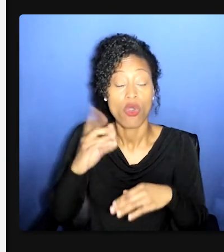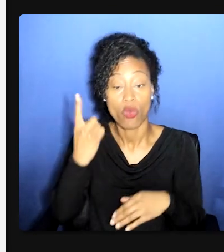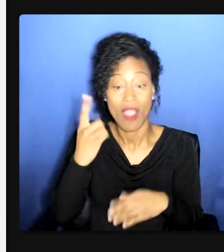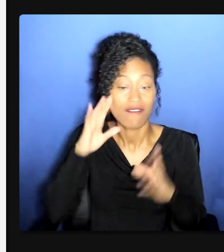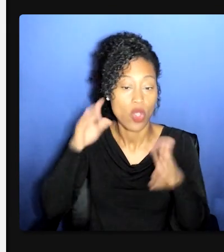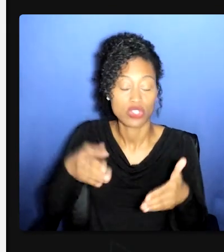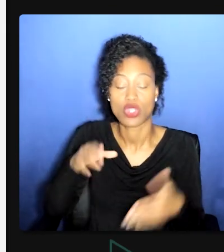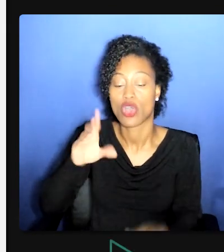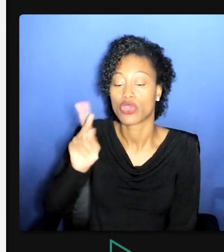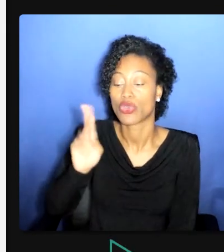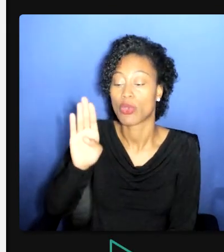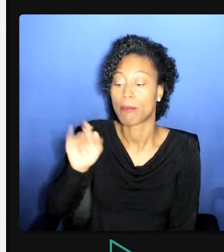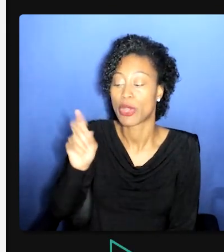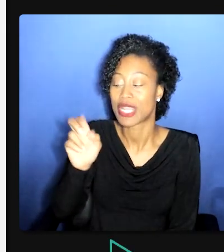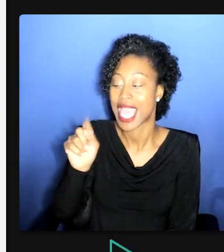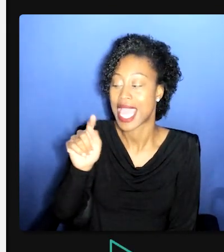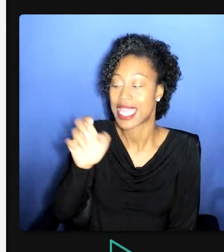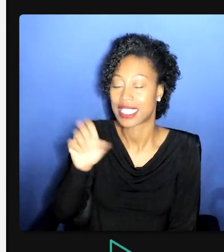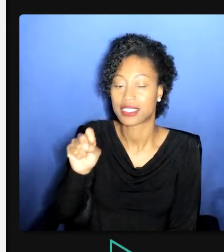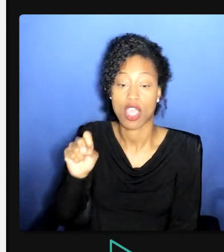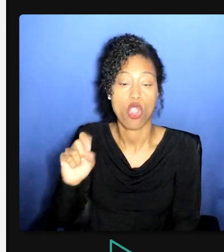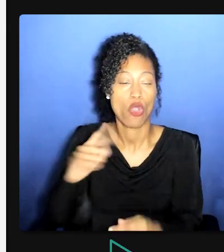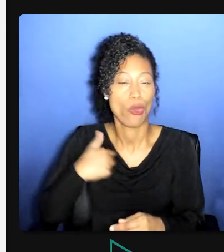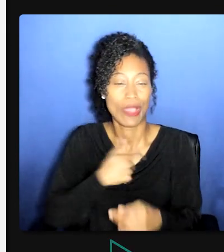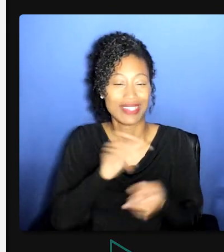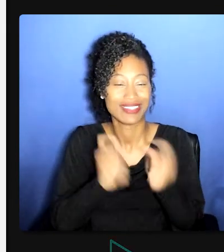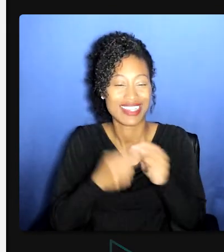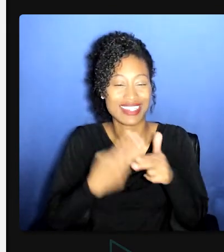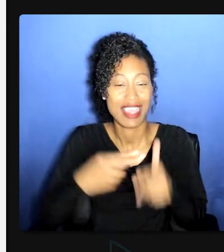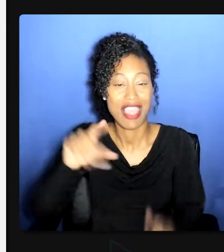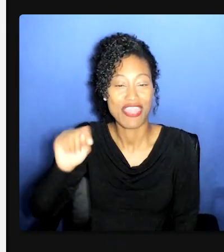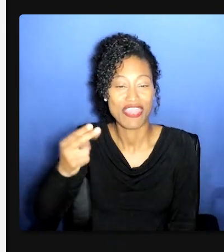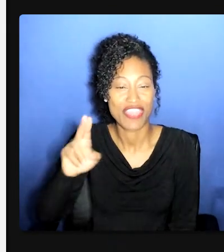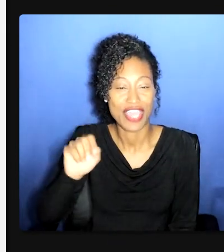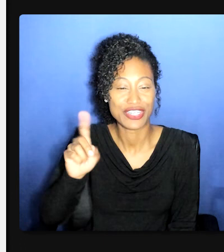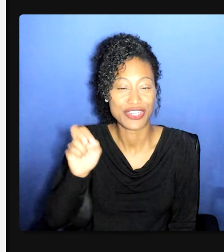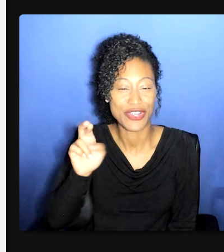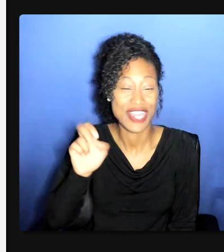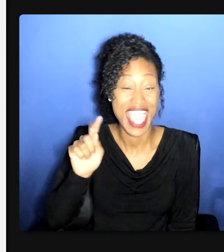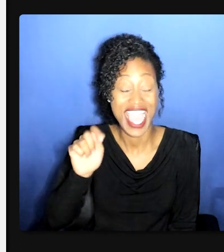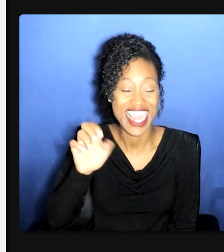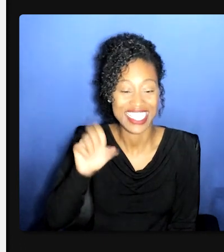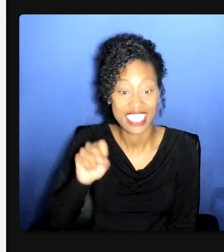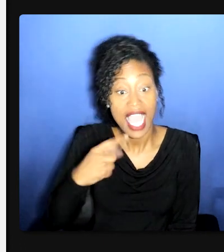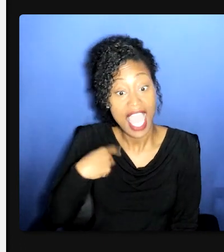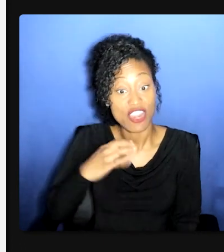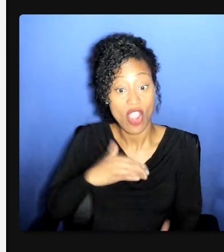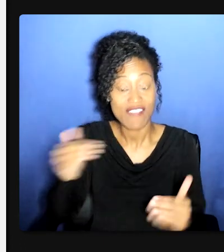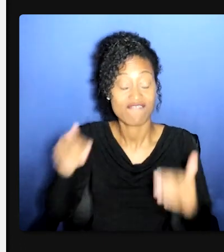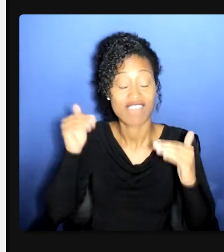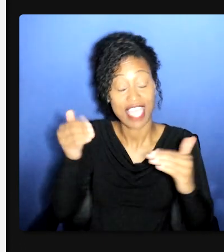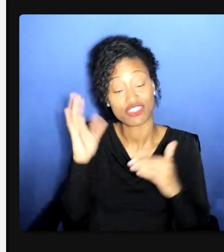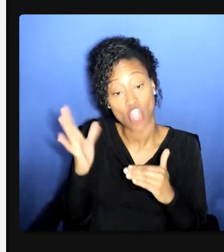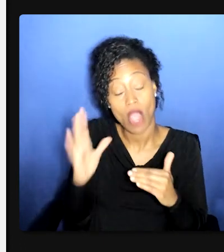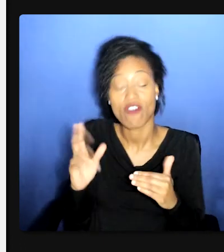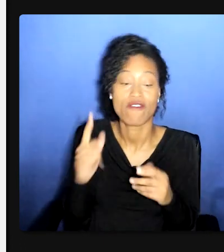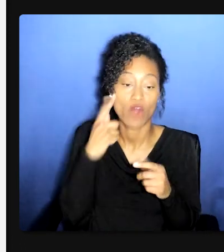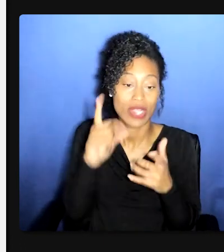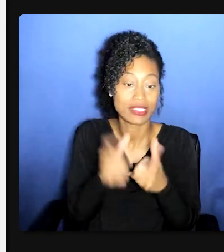[Rachel] We have one on Kubernetes, which we call Thundernetes. Also check out our advanced talk focused on scaling and debugging.